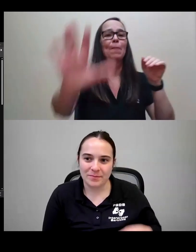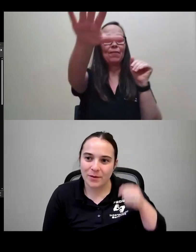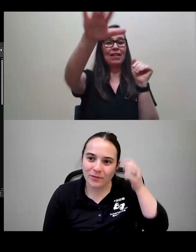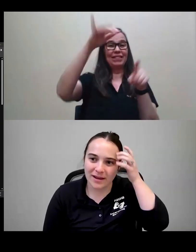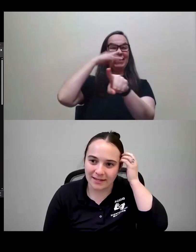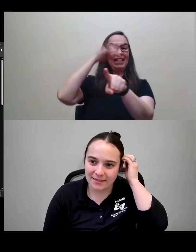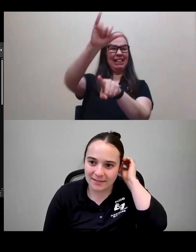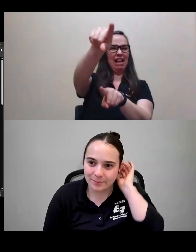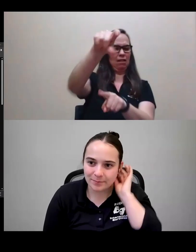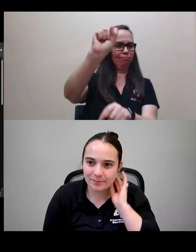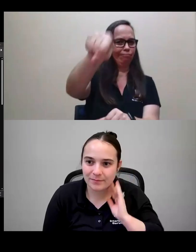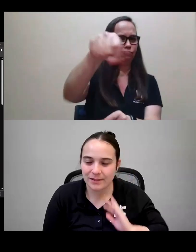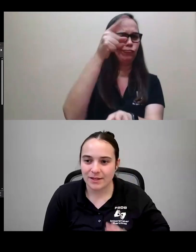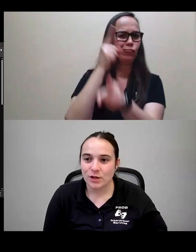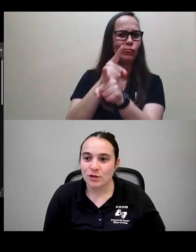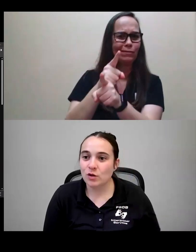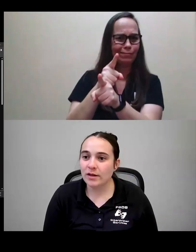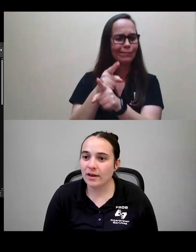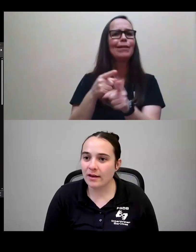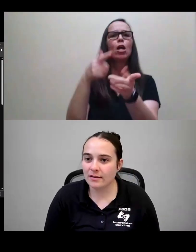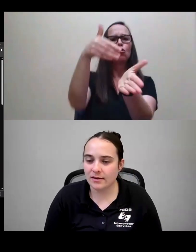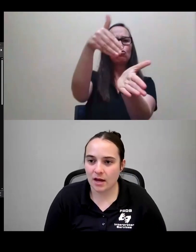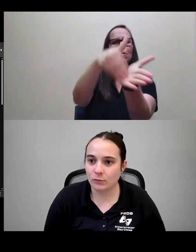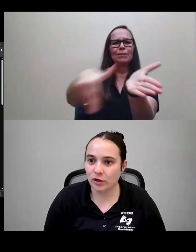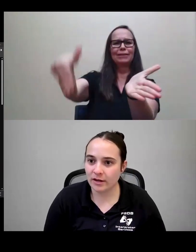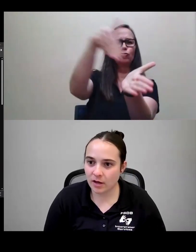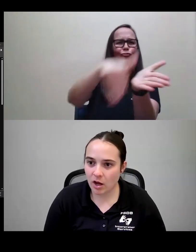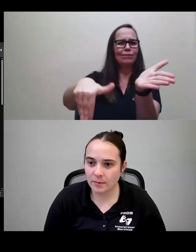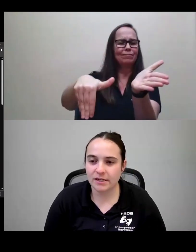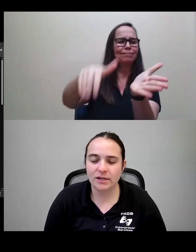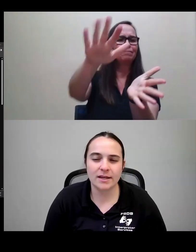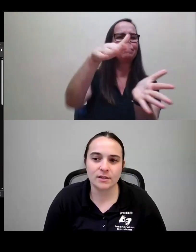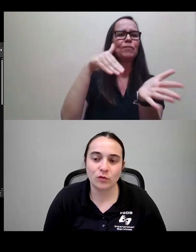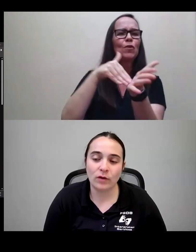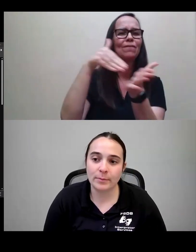Okay. All right. So again, I'm looking at the comments here. Yes,